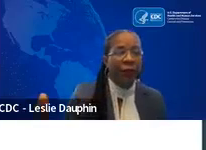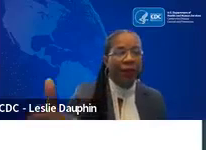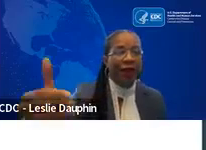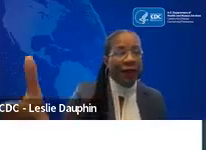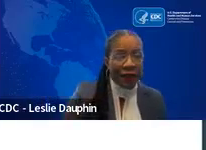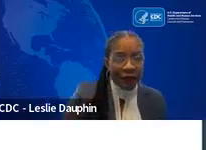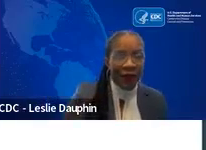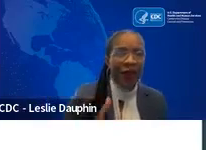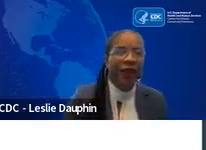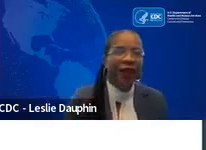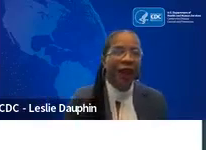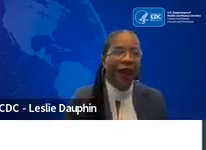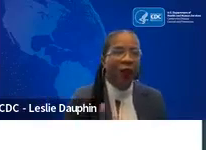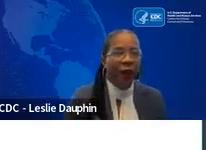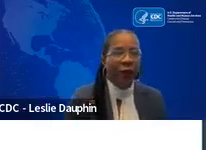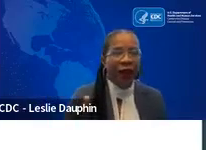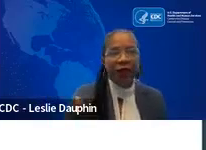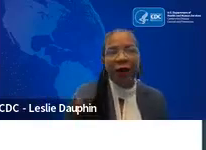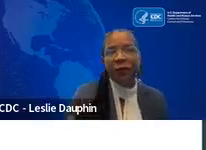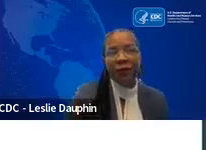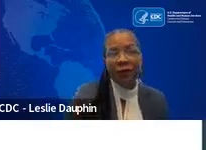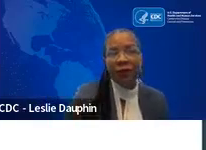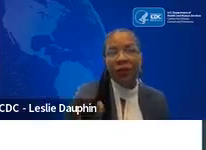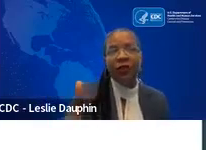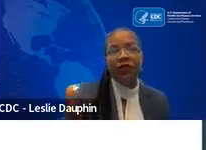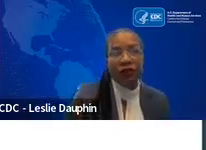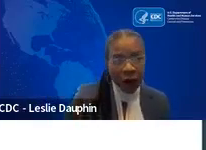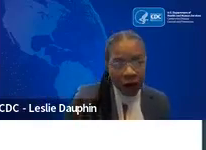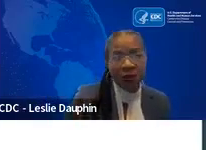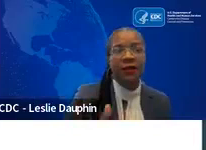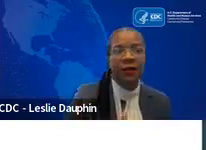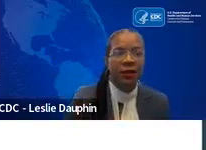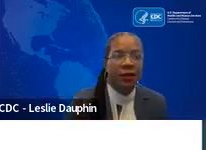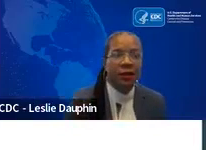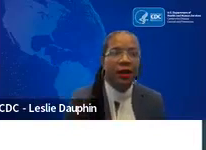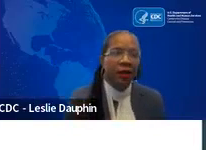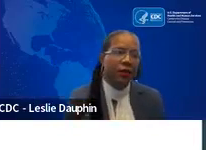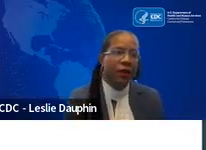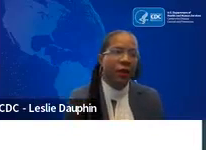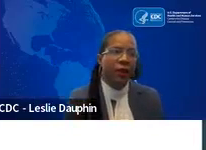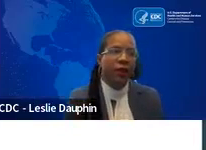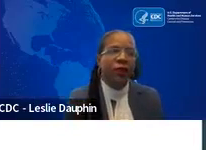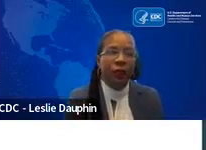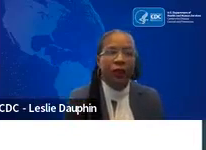about that cliff and where we have opportunities to show our successes so that we can really,